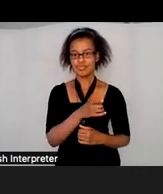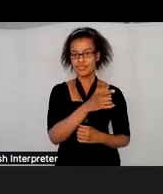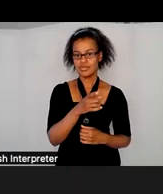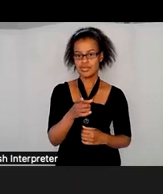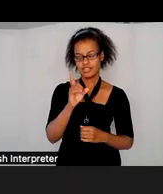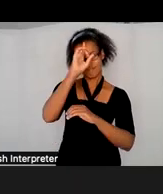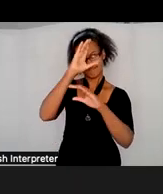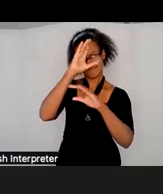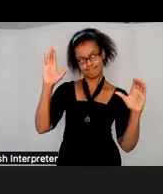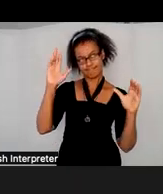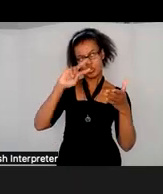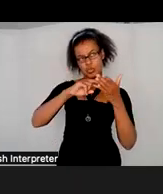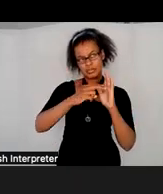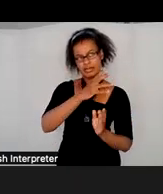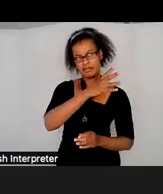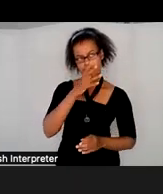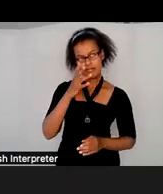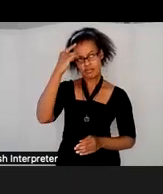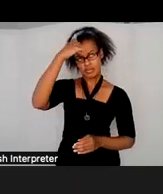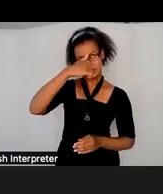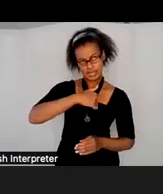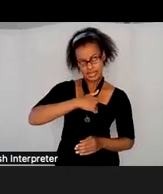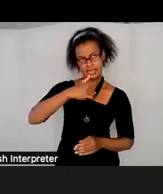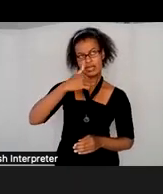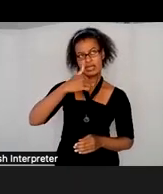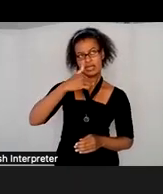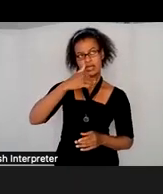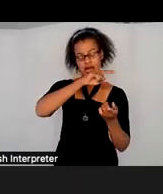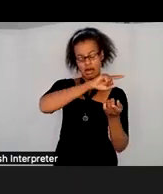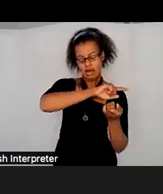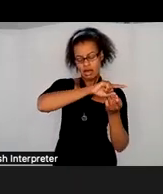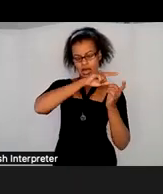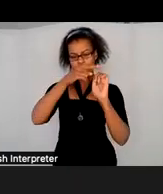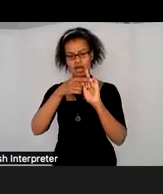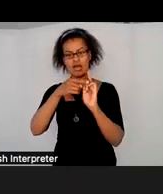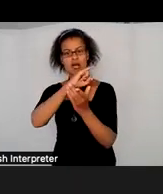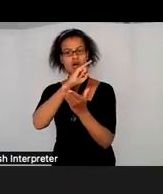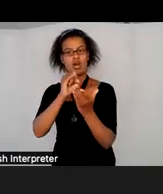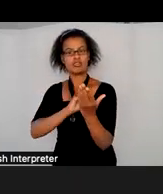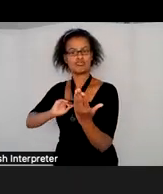into a piece of art that will stay at the farm.